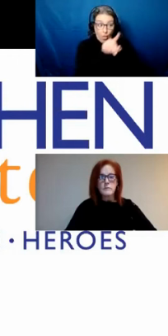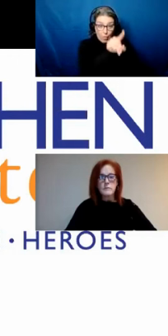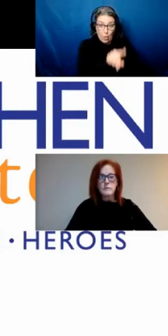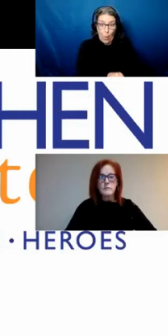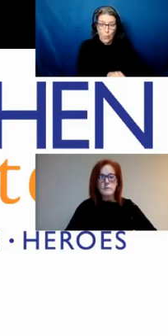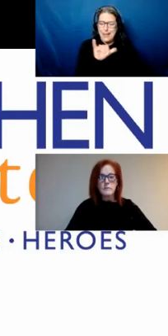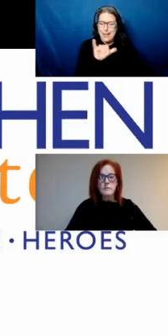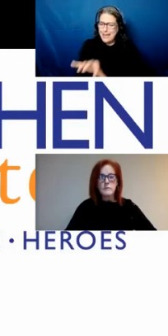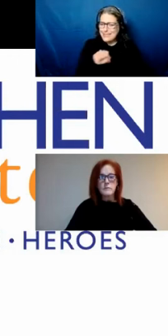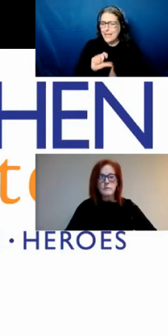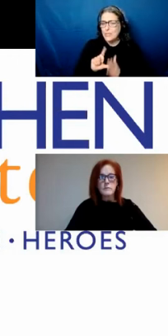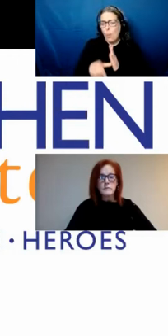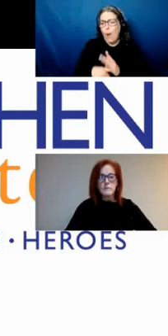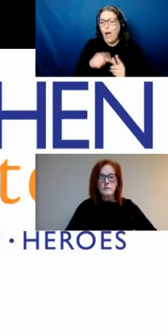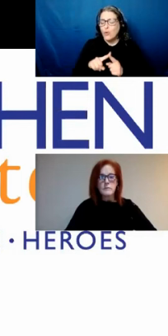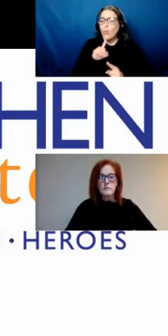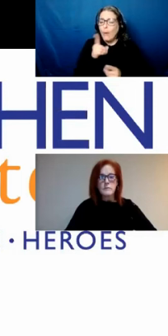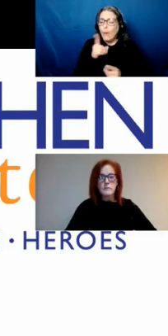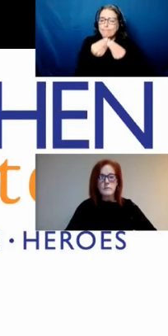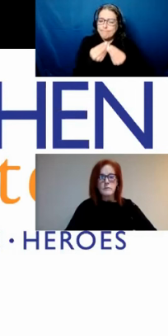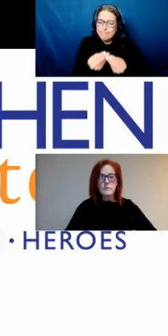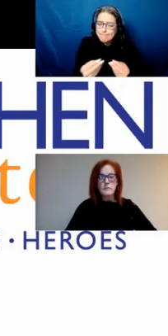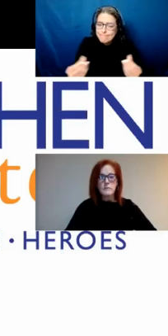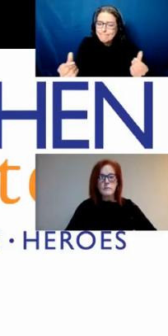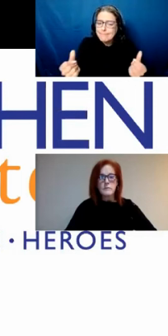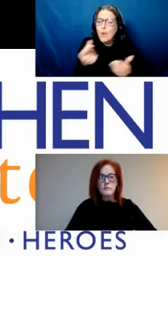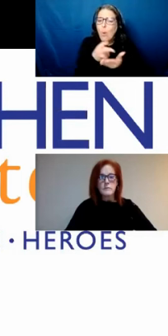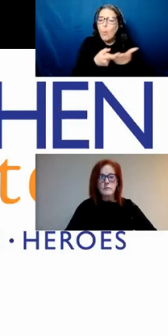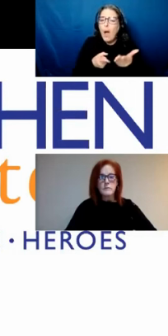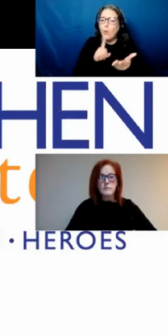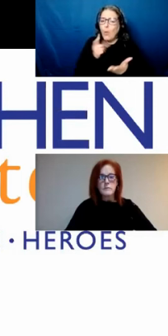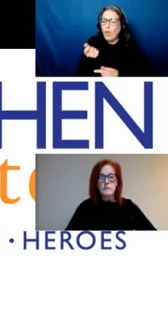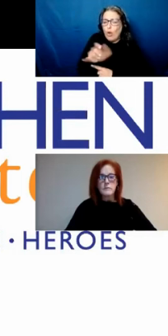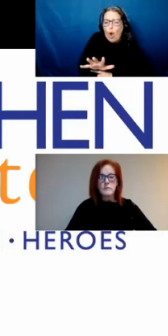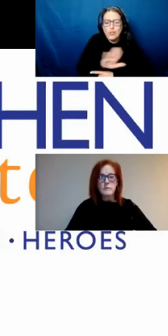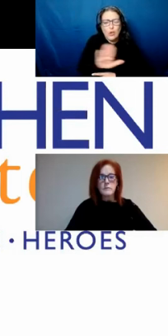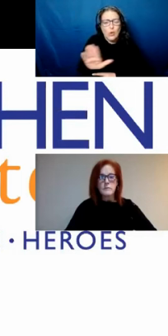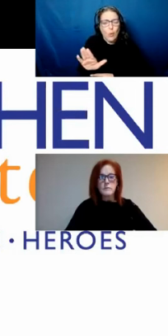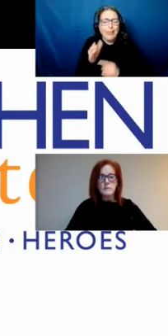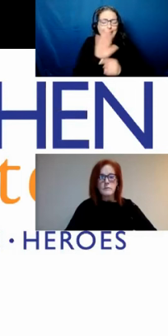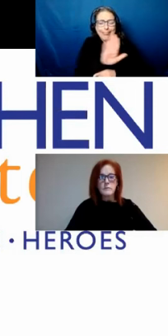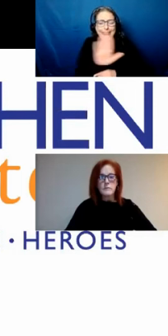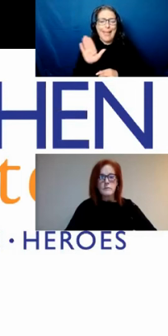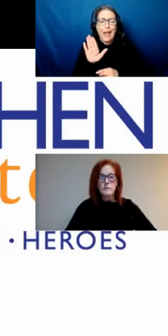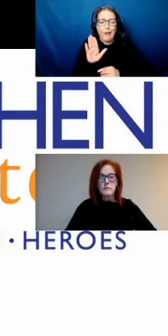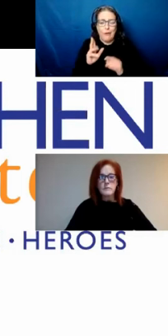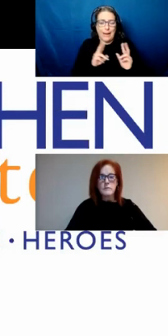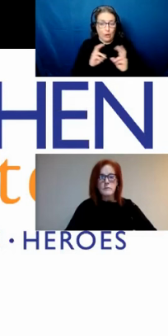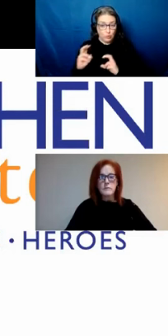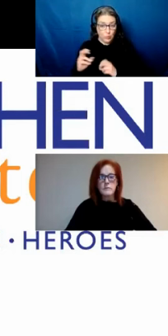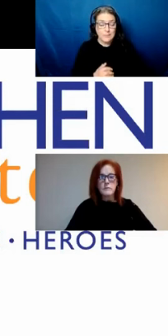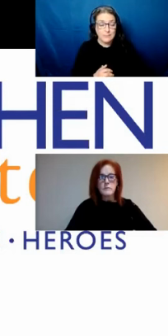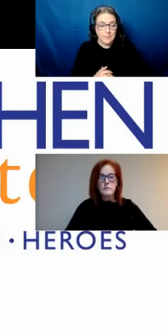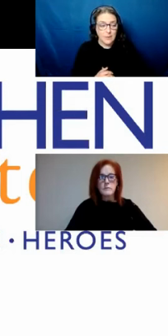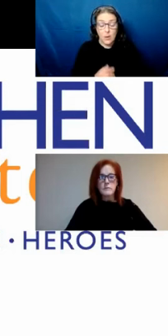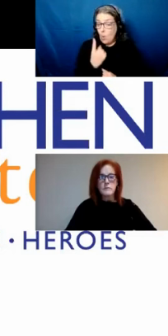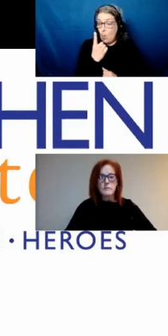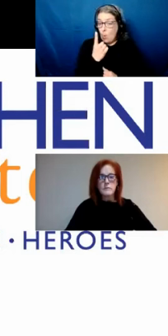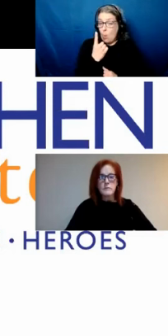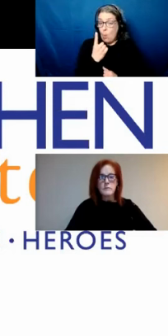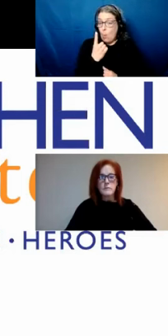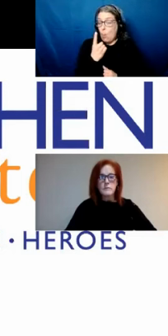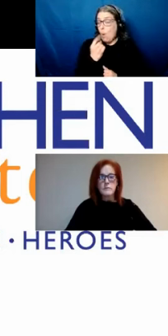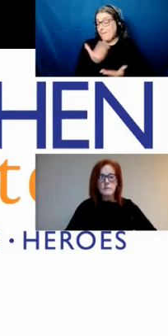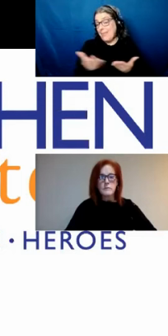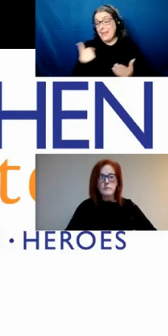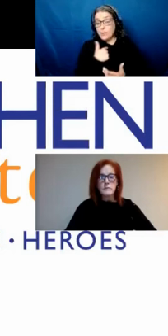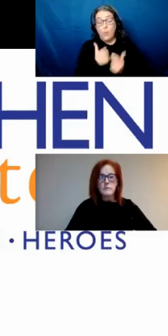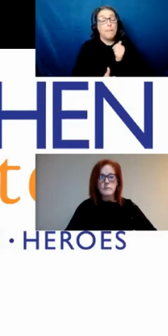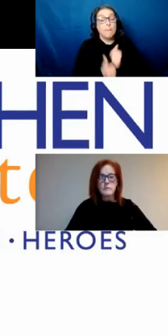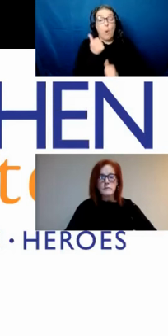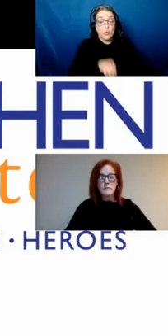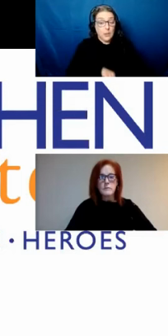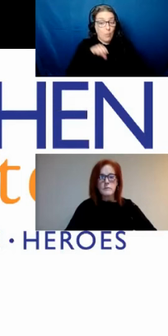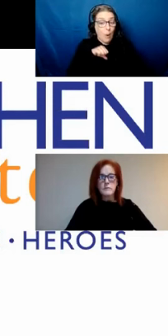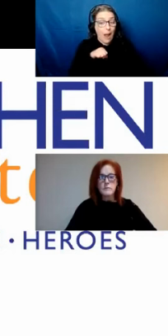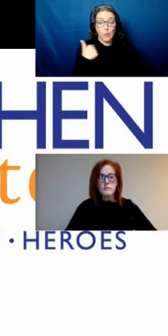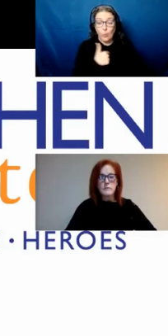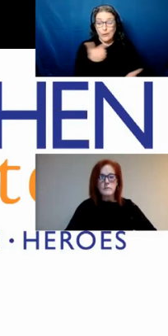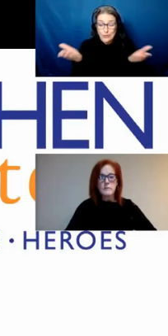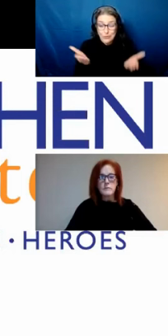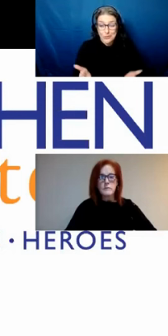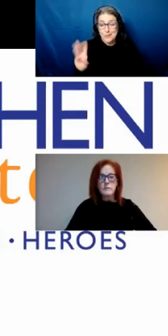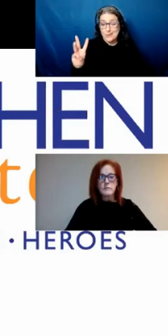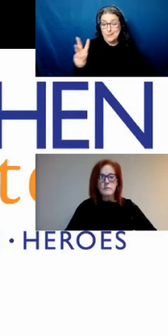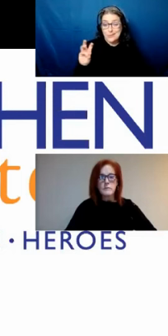To you want me to speak for now. You are unmuted. I can see that.